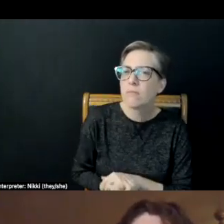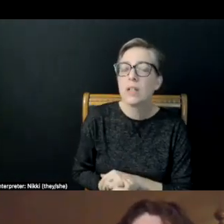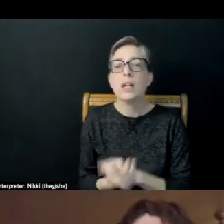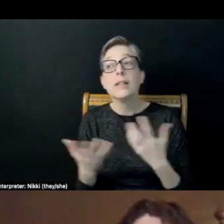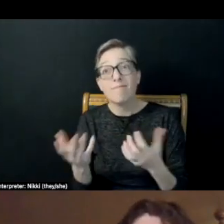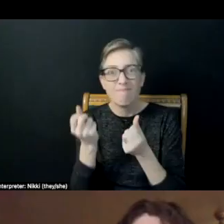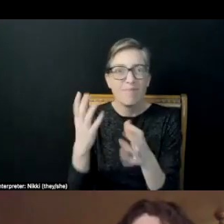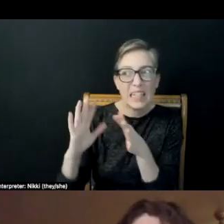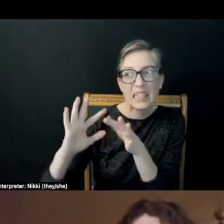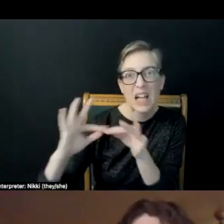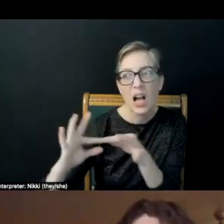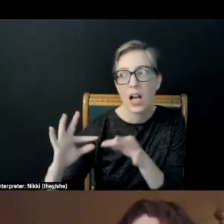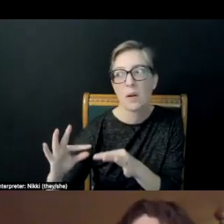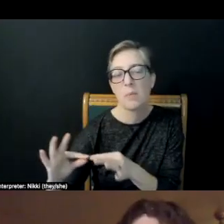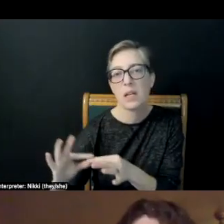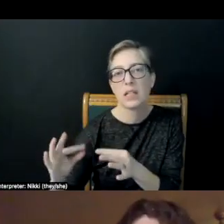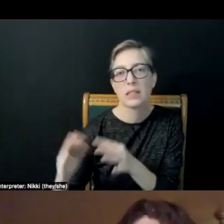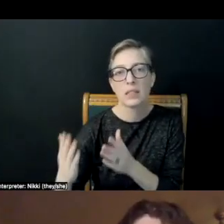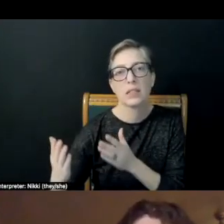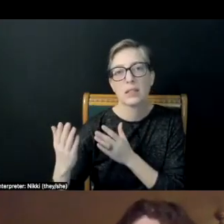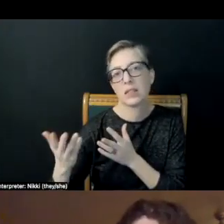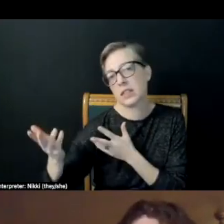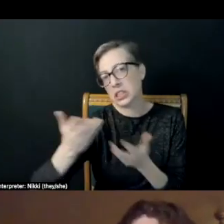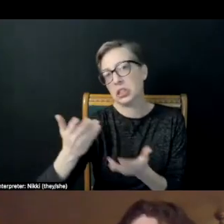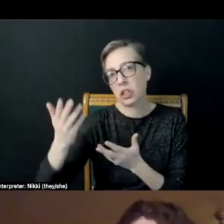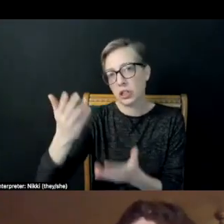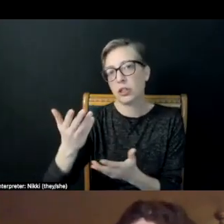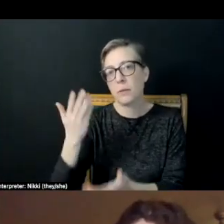suggesting that everyone suspected Stephen would be home all day,